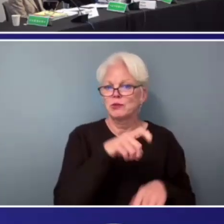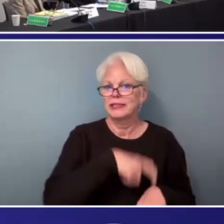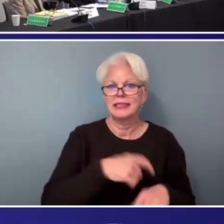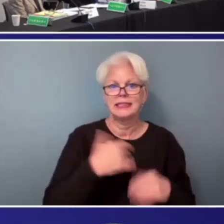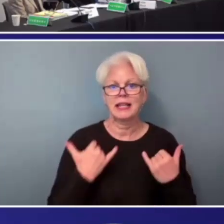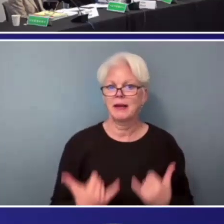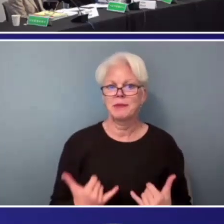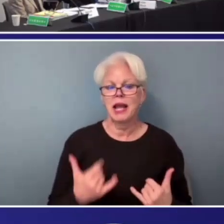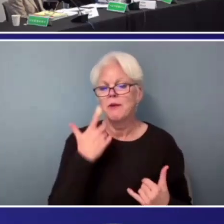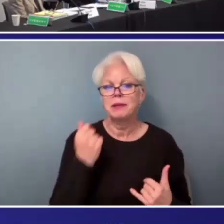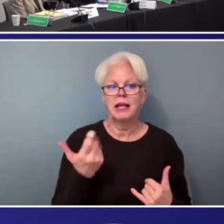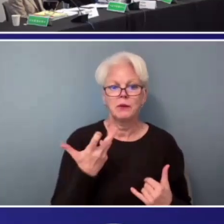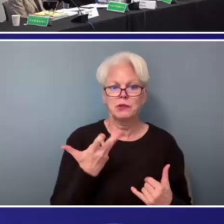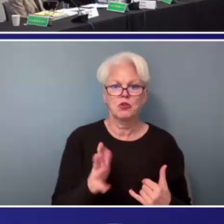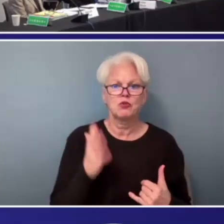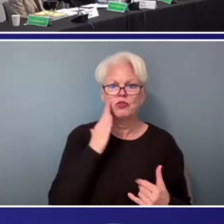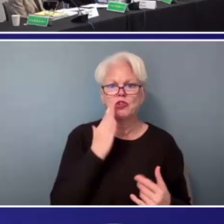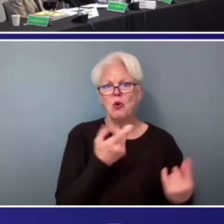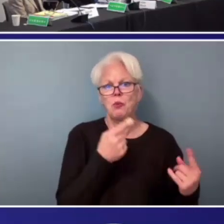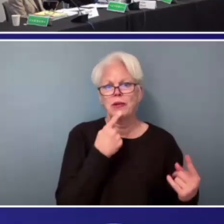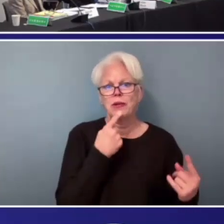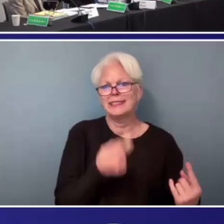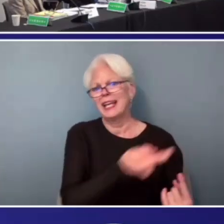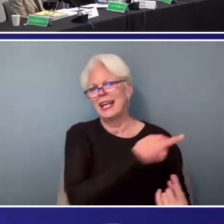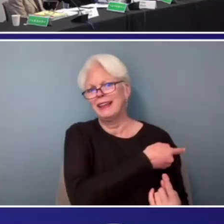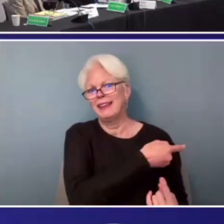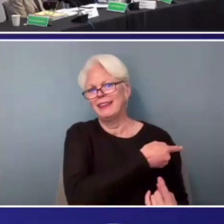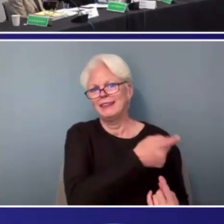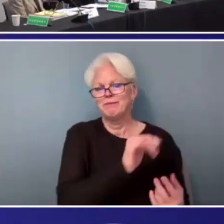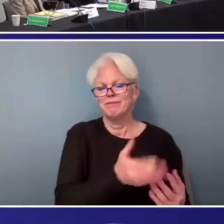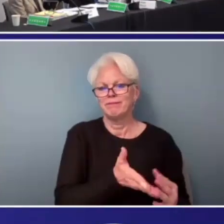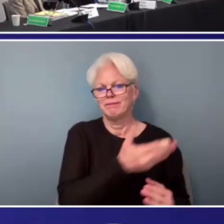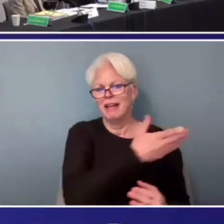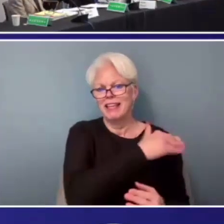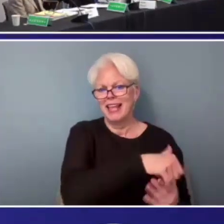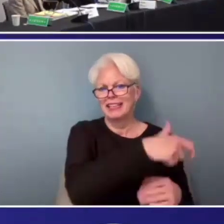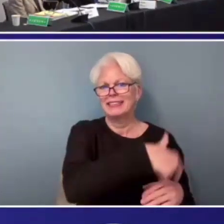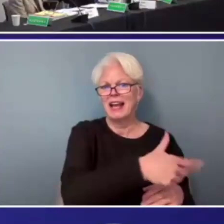because we already, we already know what it said then. Do you have a follow-up?